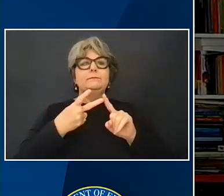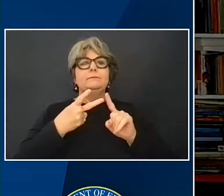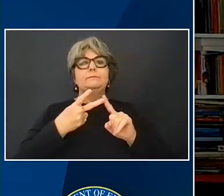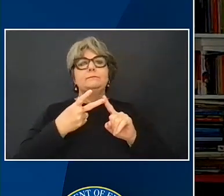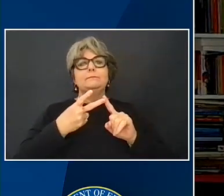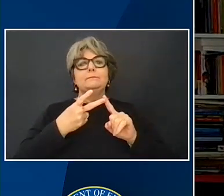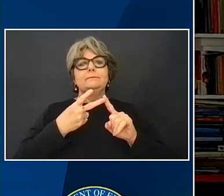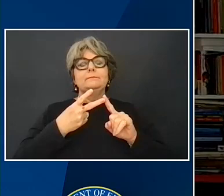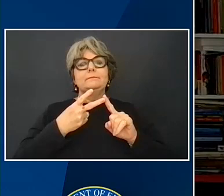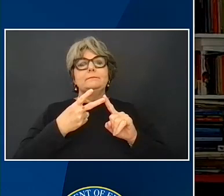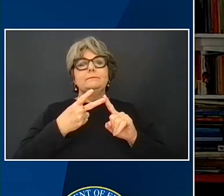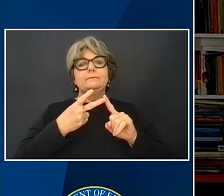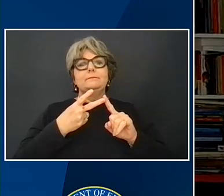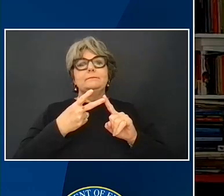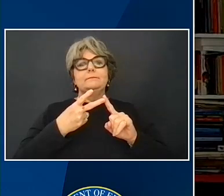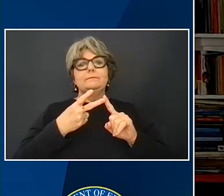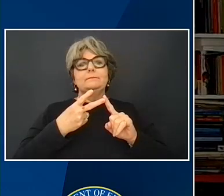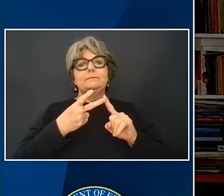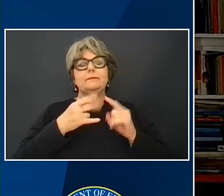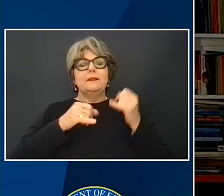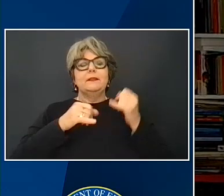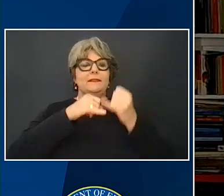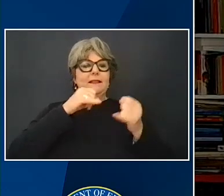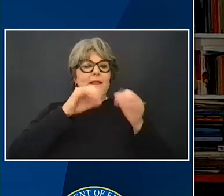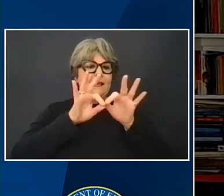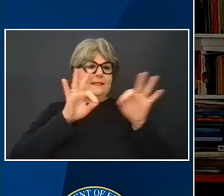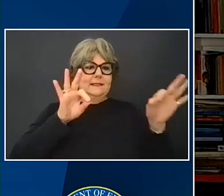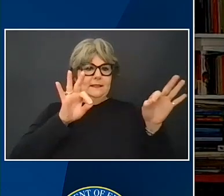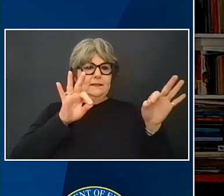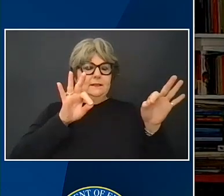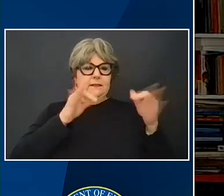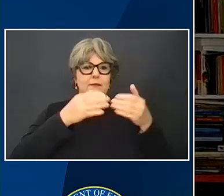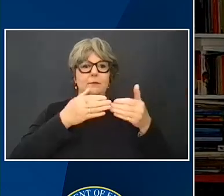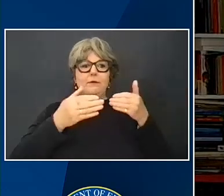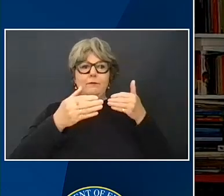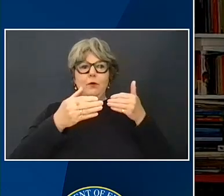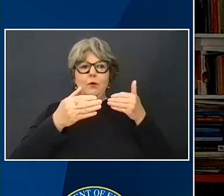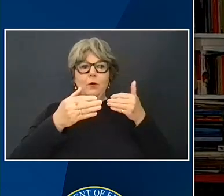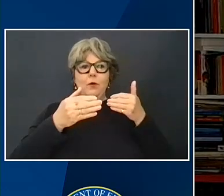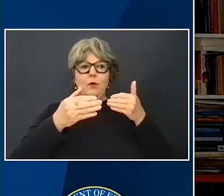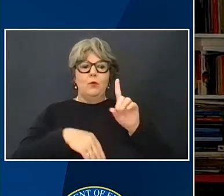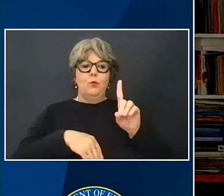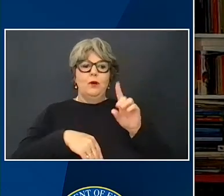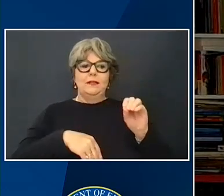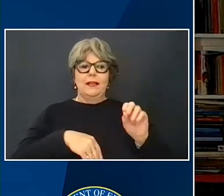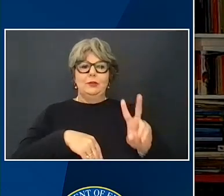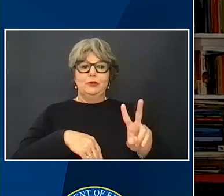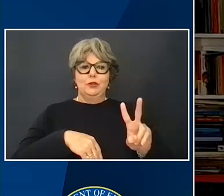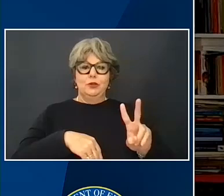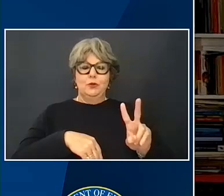in the last sentence before we go to subsections (1) and (2), the text reads,